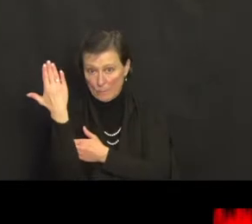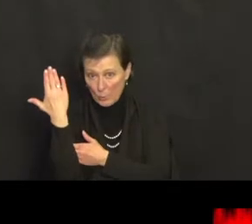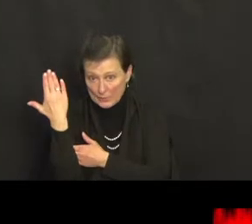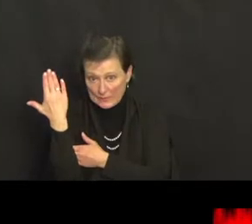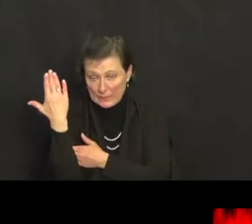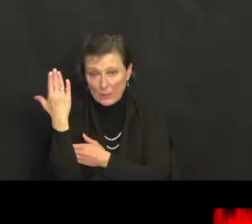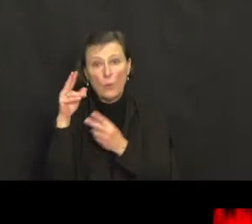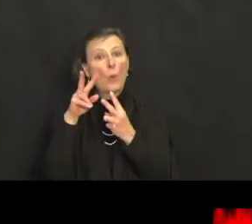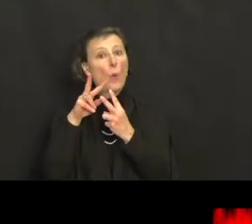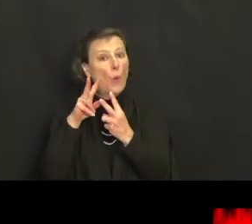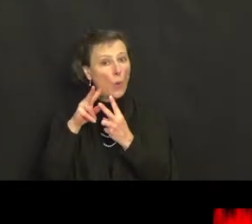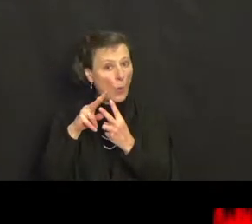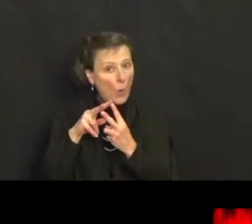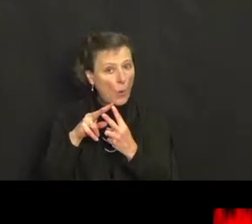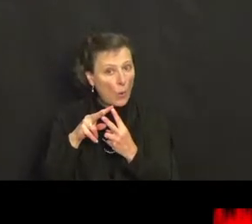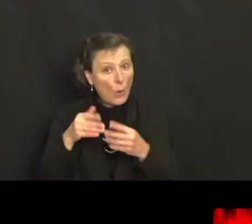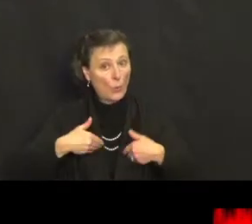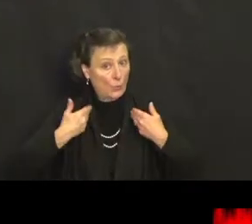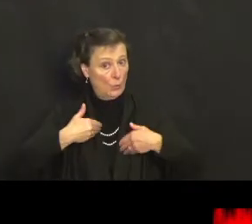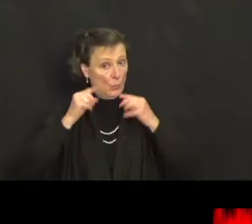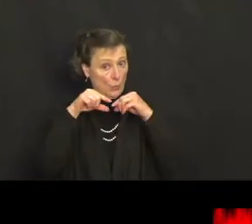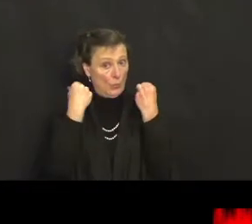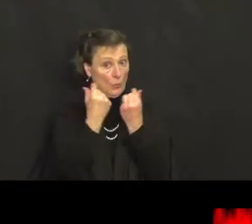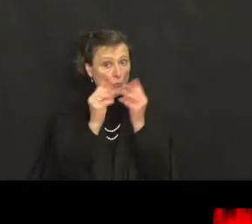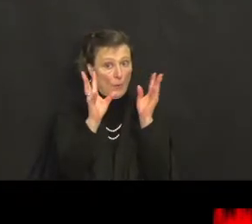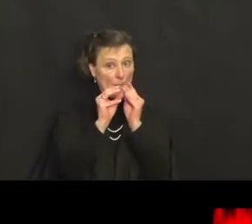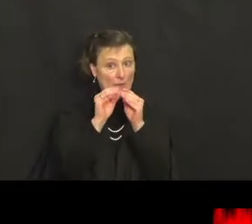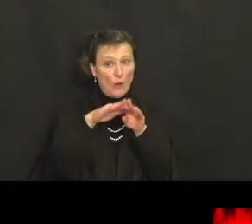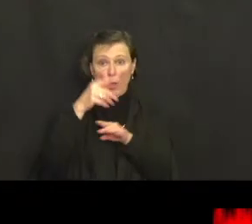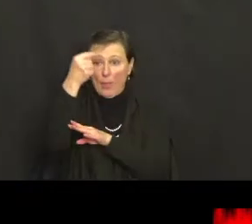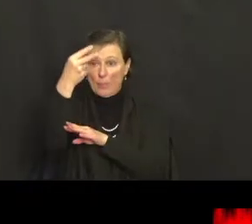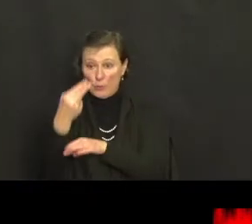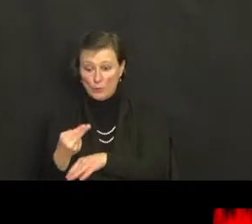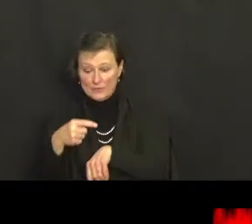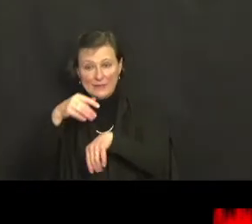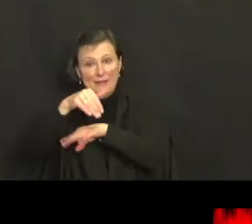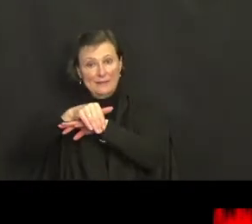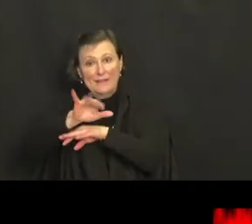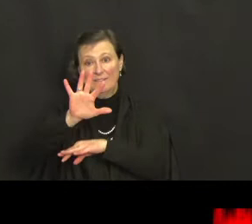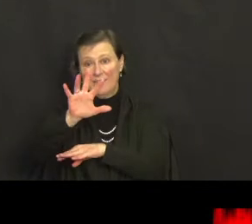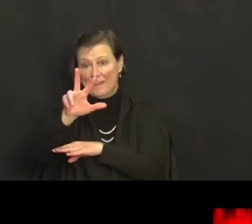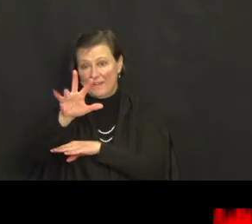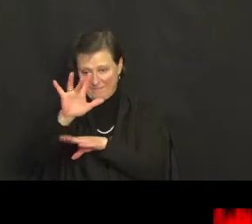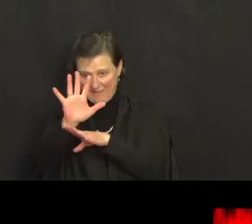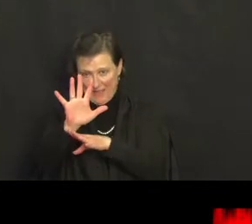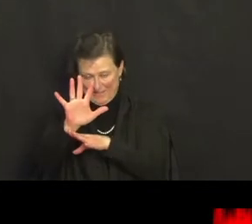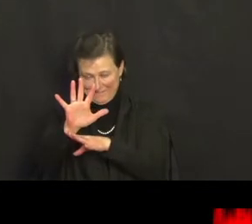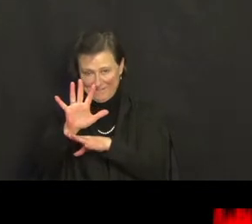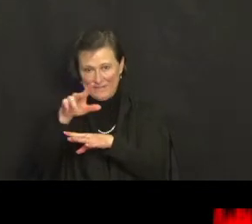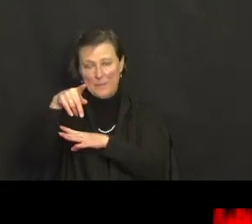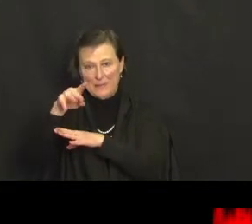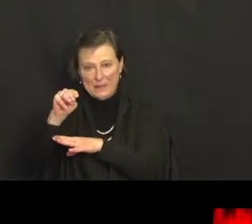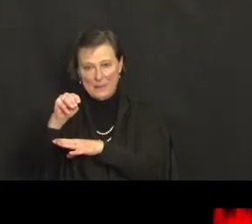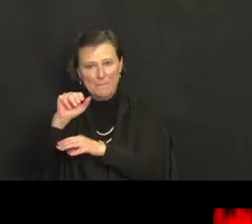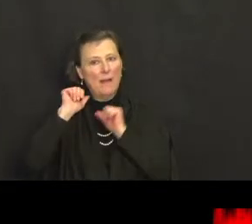Or, the youth group meeting, which happens on Thursdays at 5 pm.